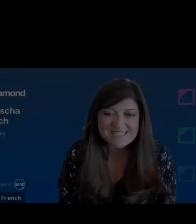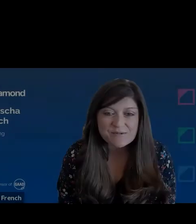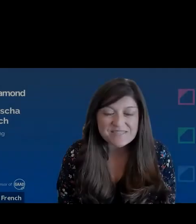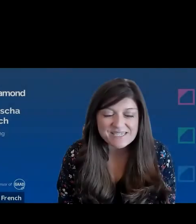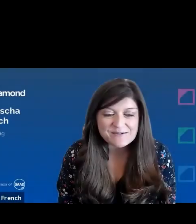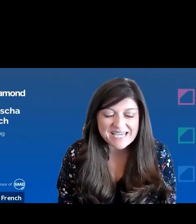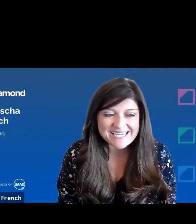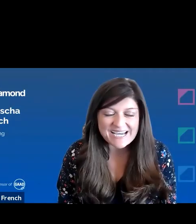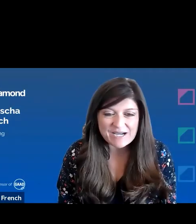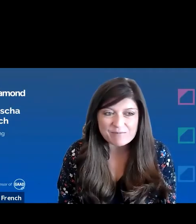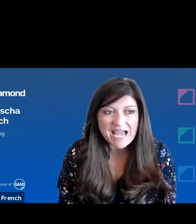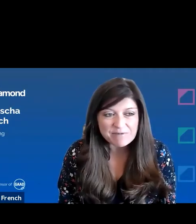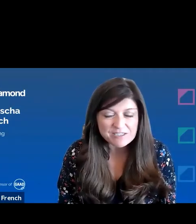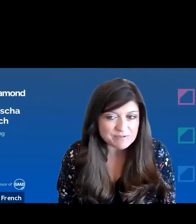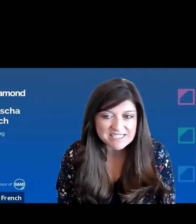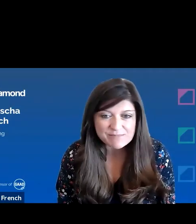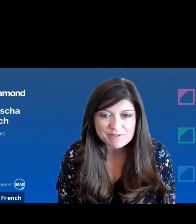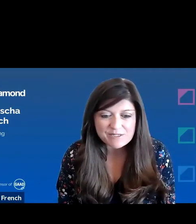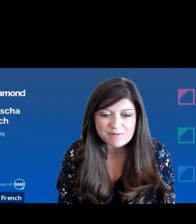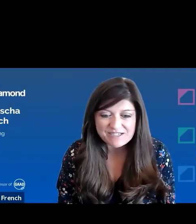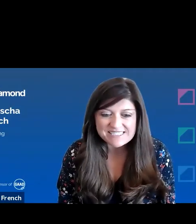Natascha French: So thank you again happy Global Accessibility Awareness